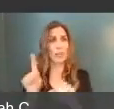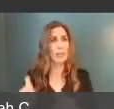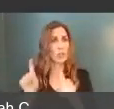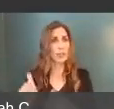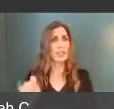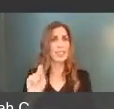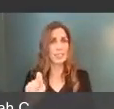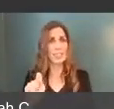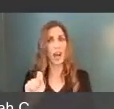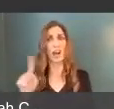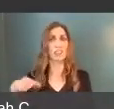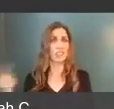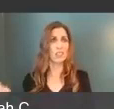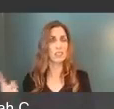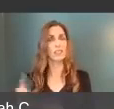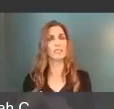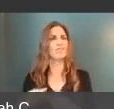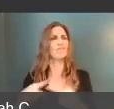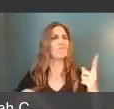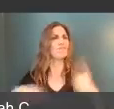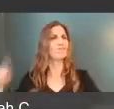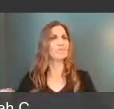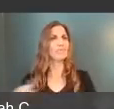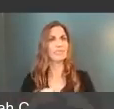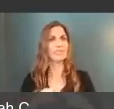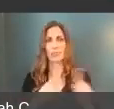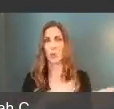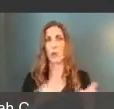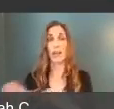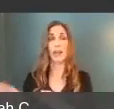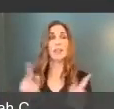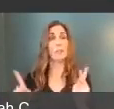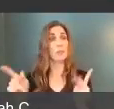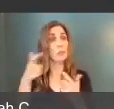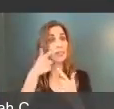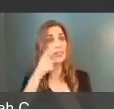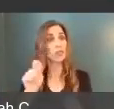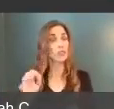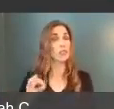you know, in all kinds of ways. So if people are interested in volunteering, there's something